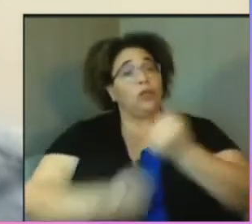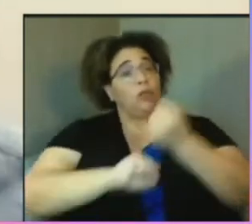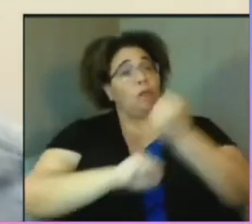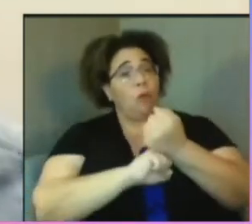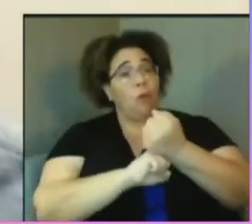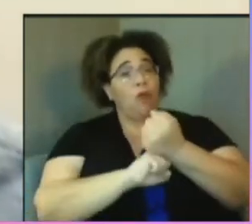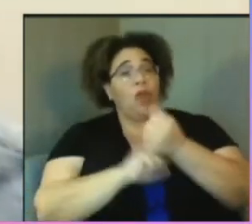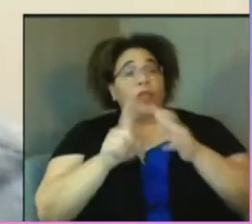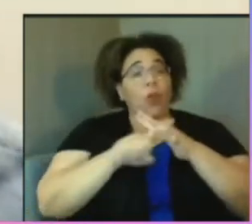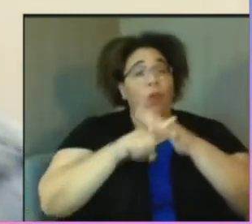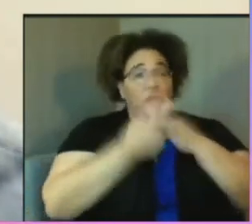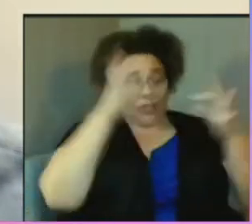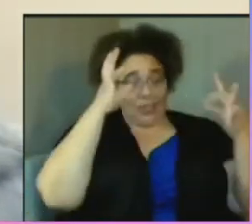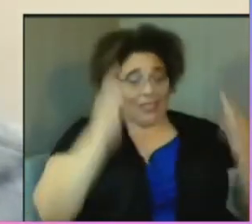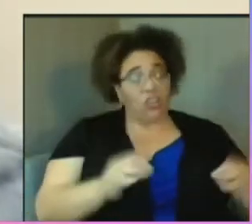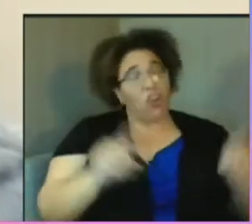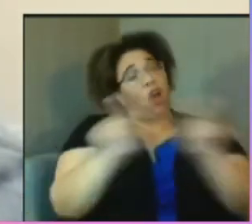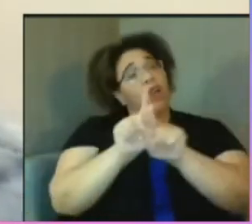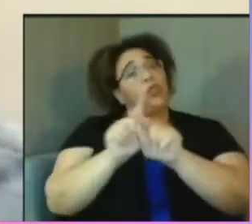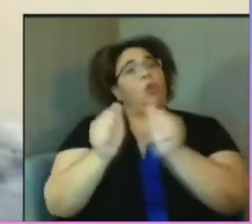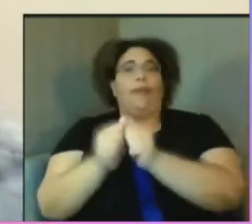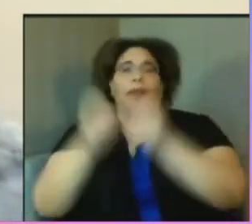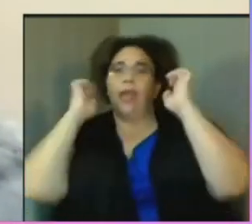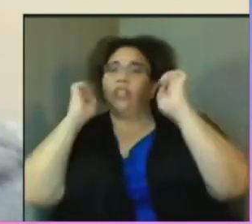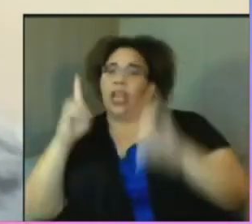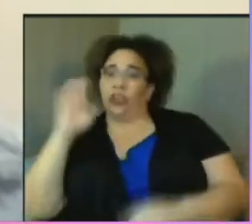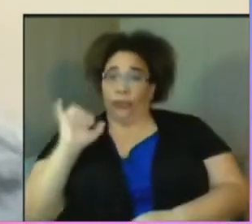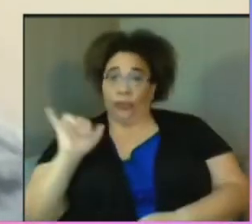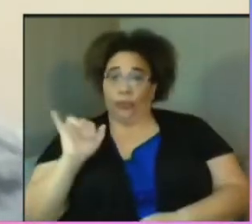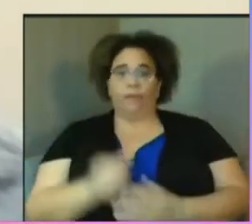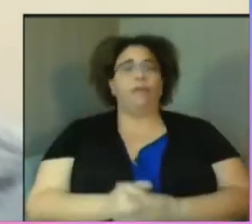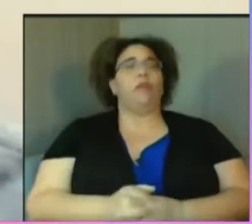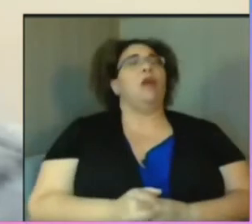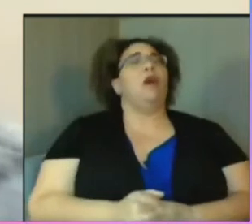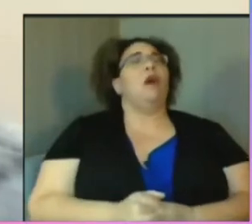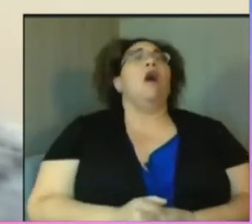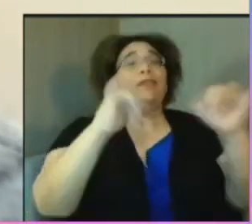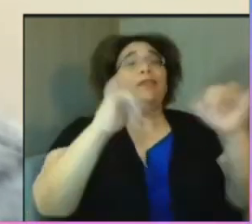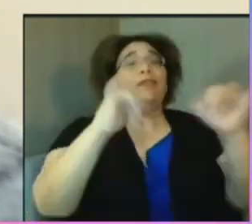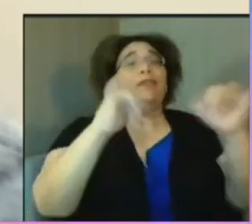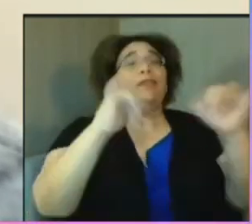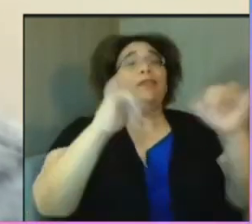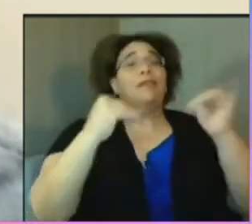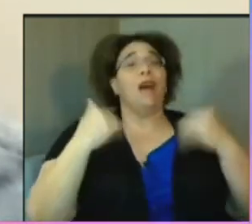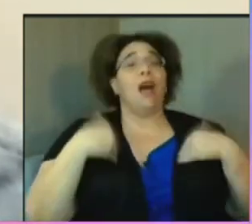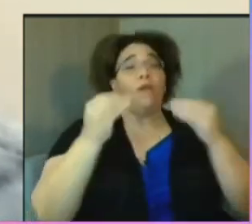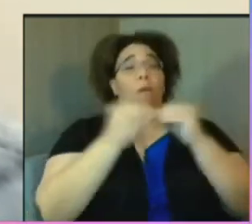Now I think where, obviously, where there is still a lot more legal work to do is in defending